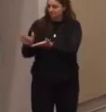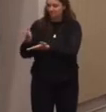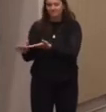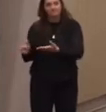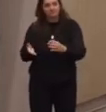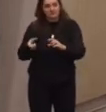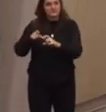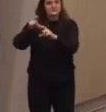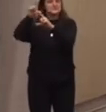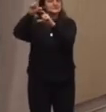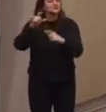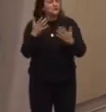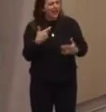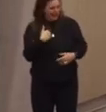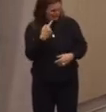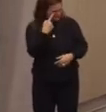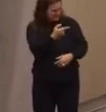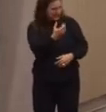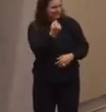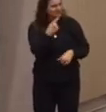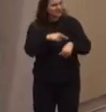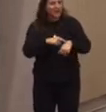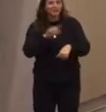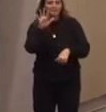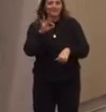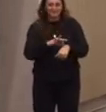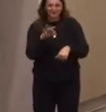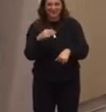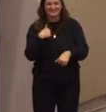minutes lot of so, I wanted to make sure I could touch a little bit on what can be done